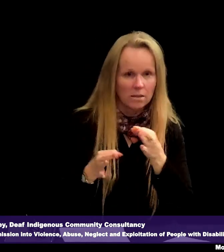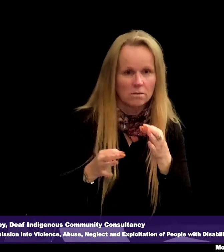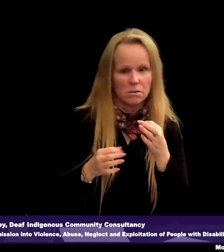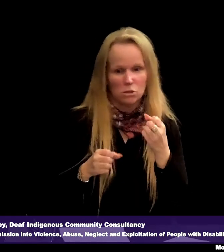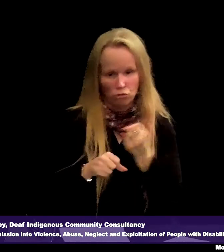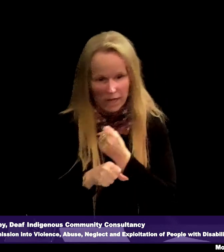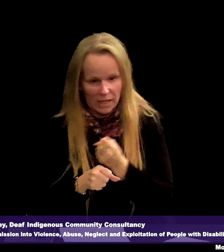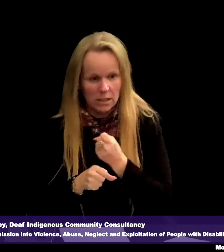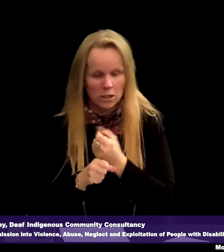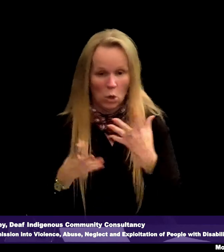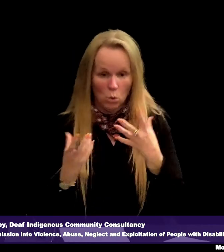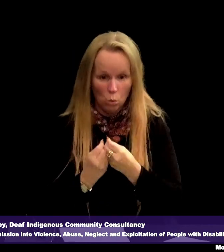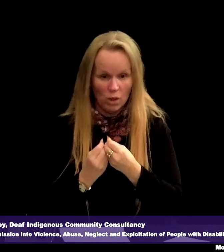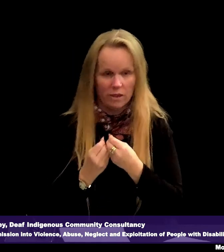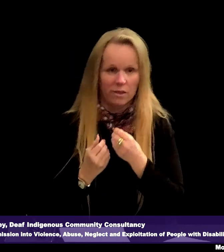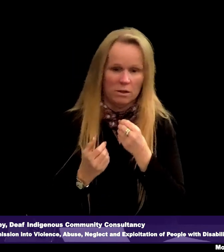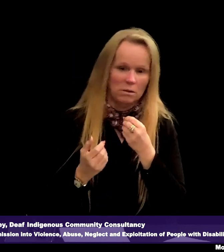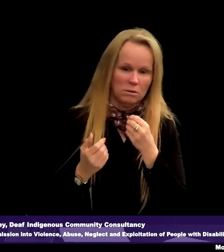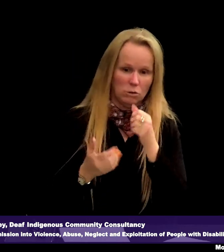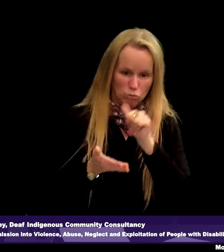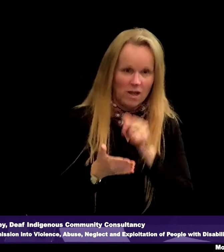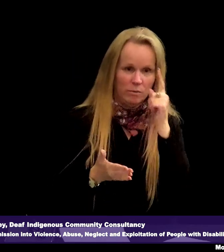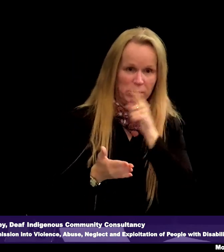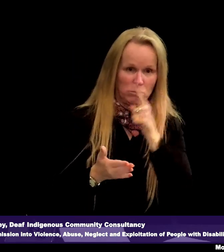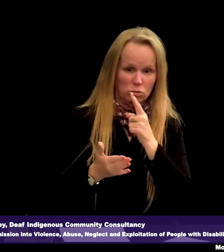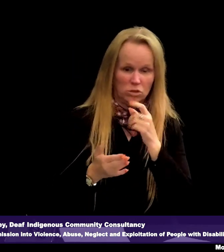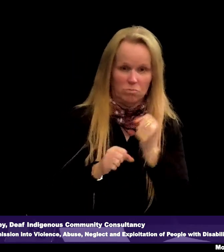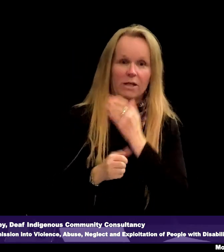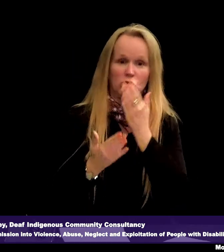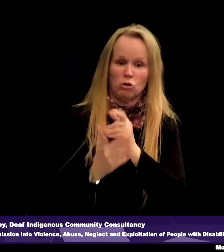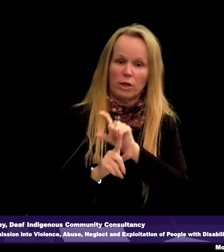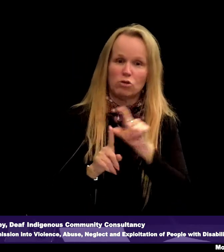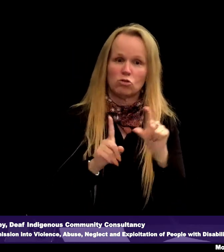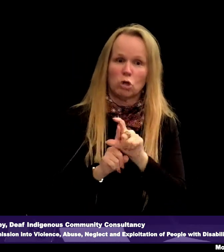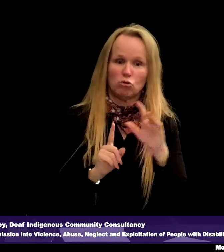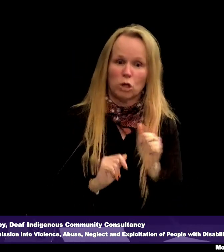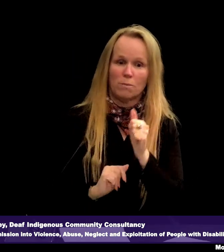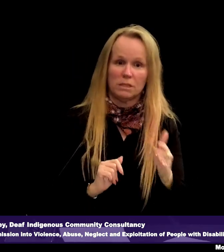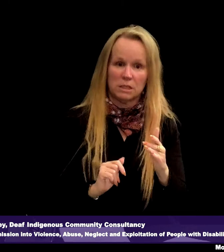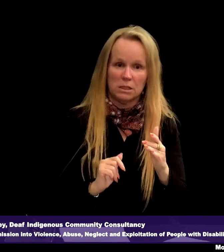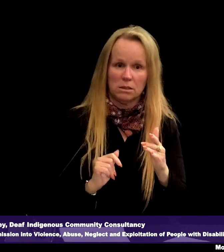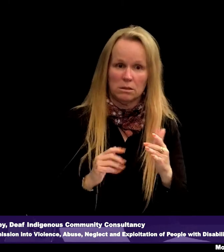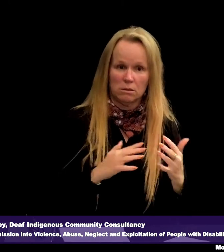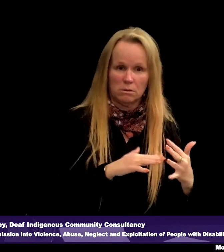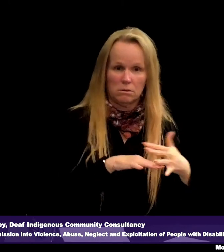It has to be designed and created with the right people to ensure that the cultural